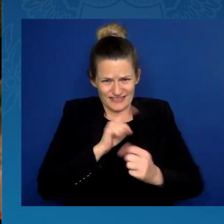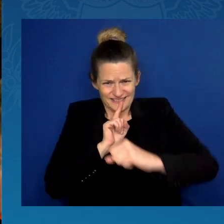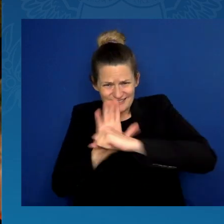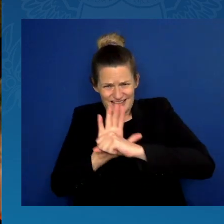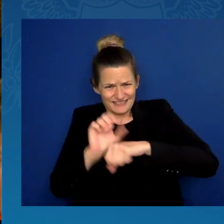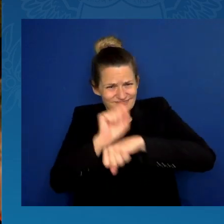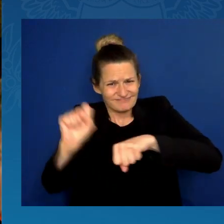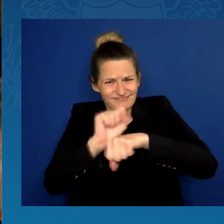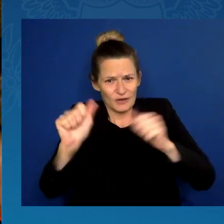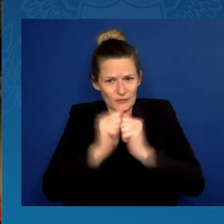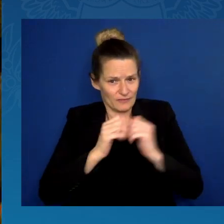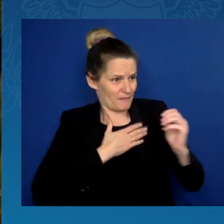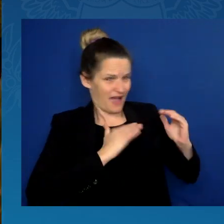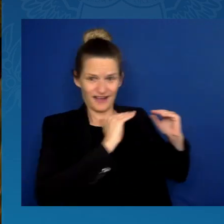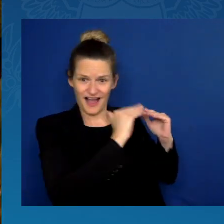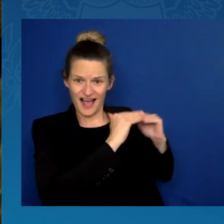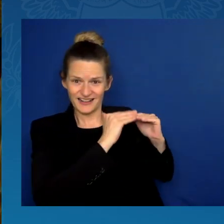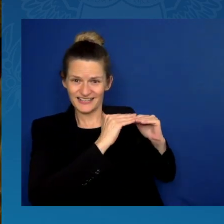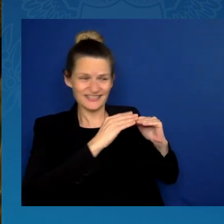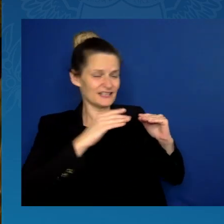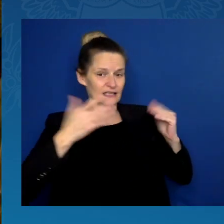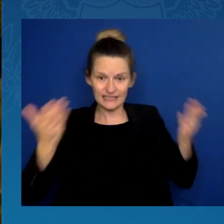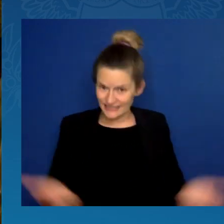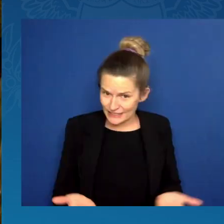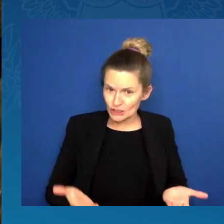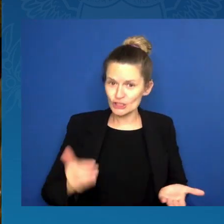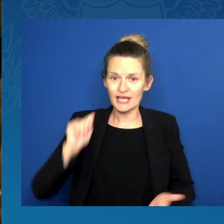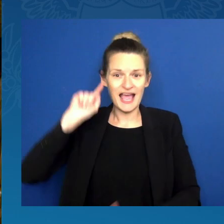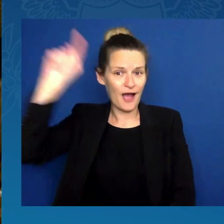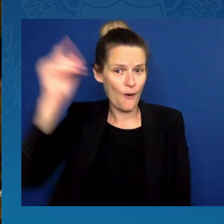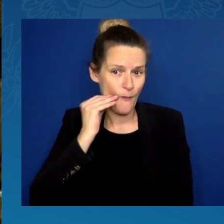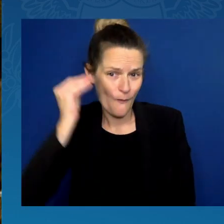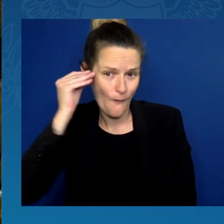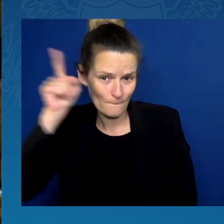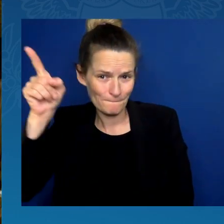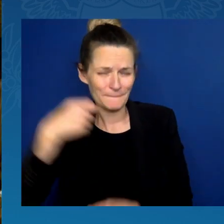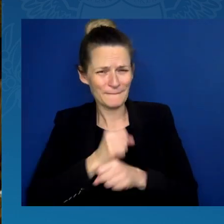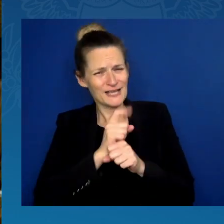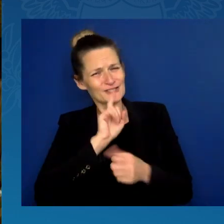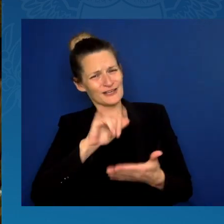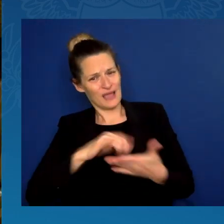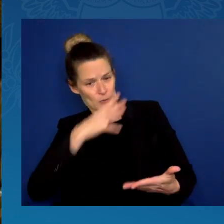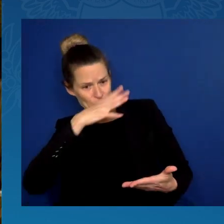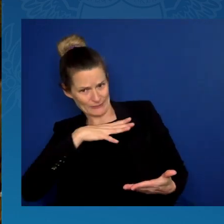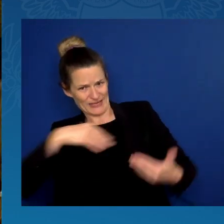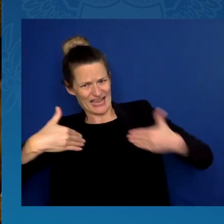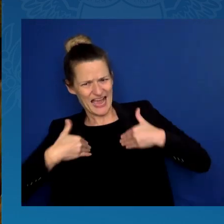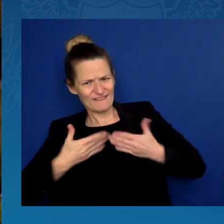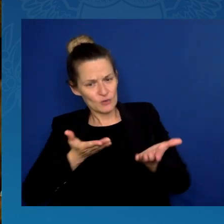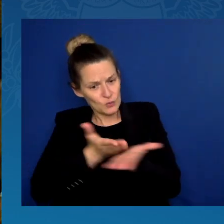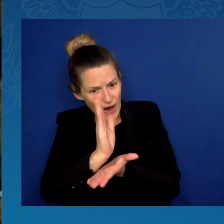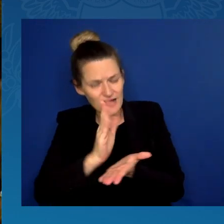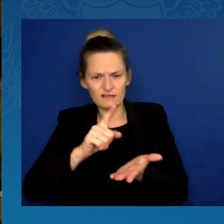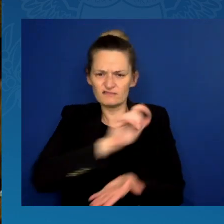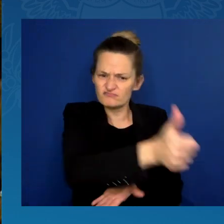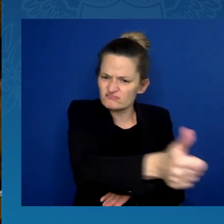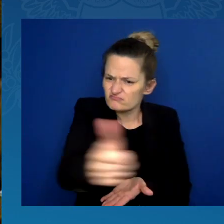to ensuring that women have a right to choose. I'll continue to do it in Illinois, and I think we're going to continue to fight